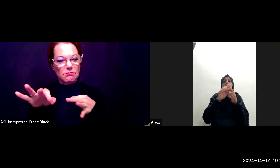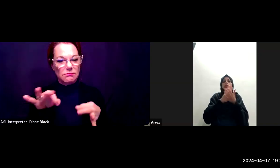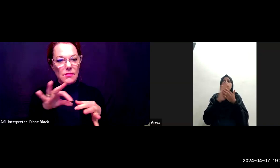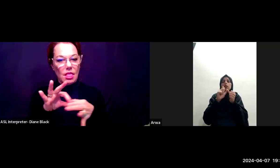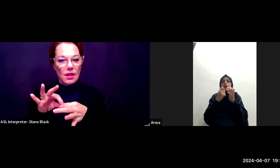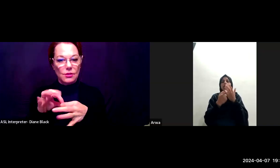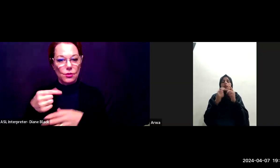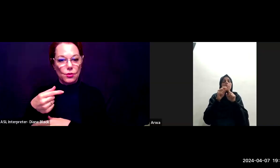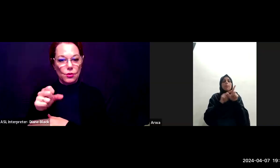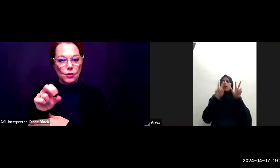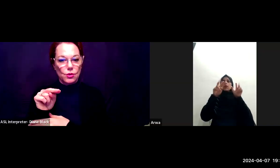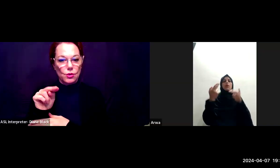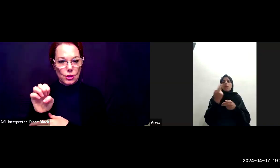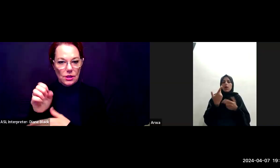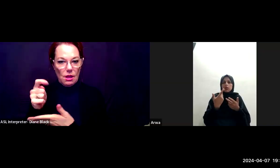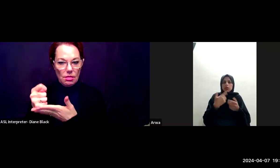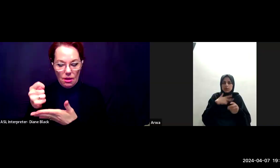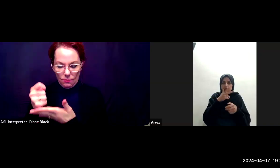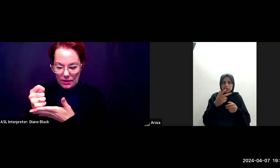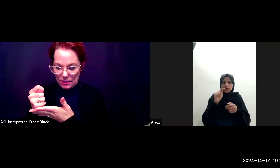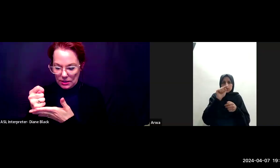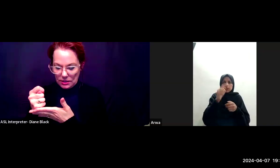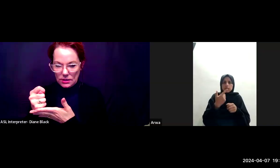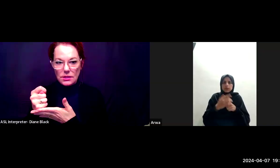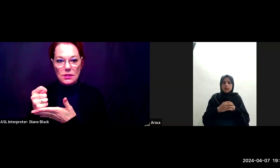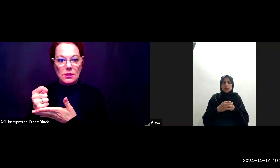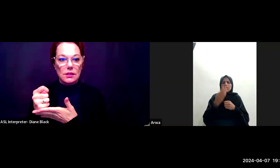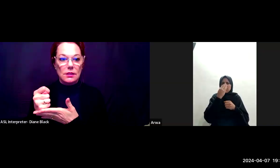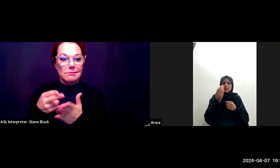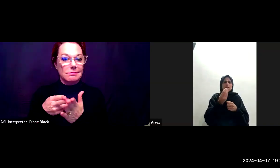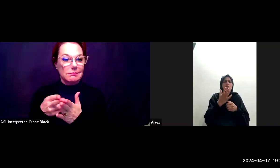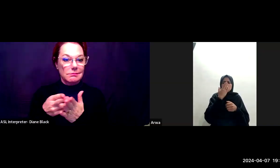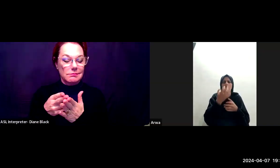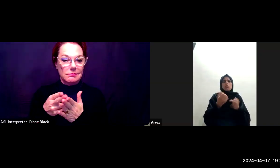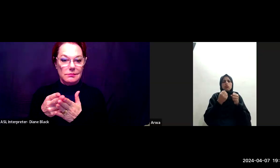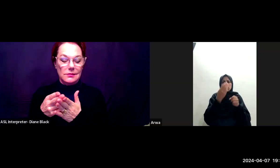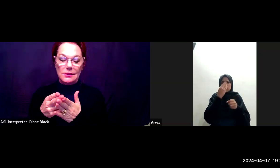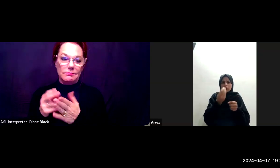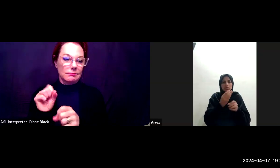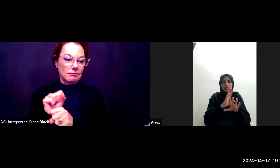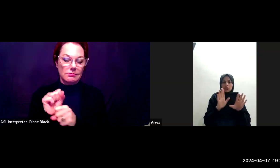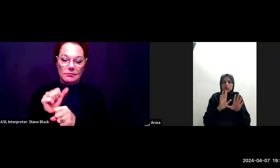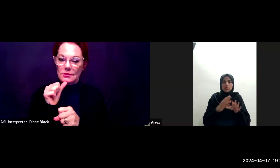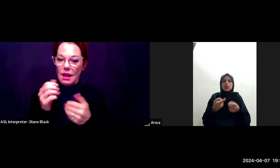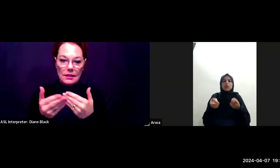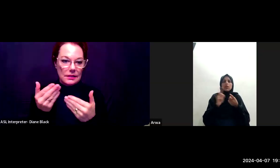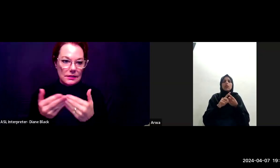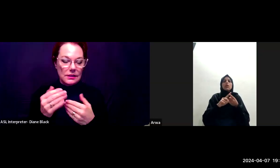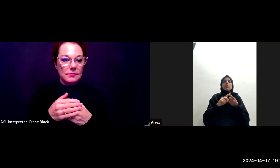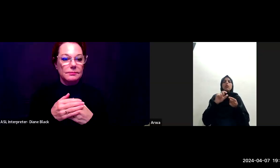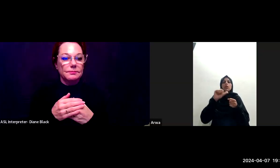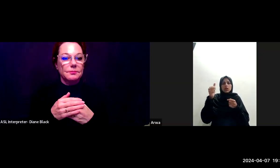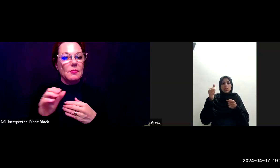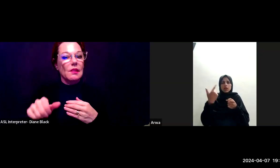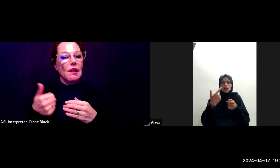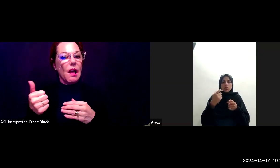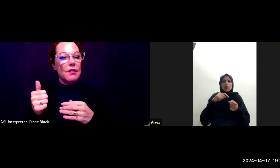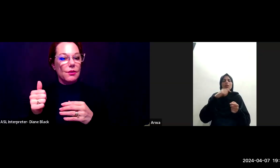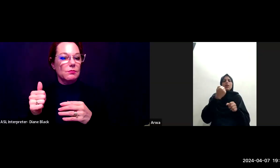a gene of that size is not easy. okay various other conditions of retinal degenerations like